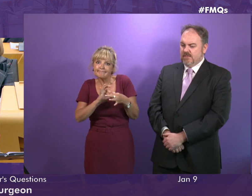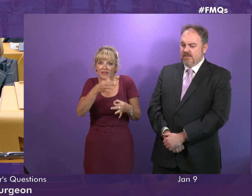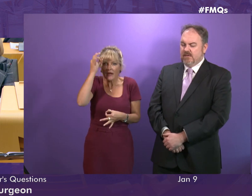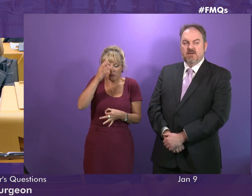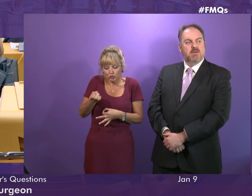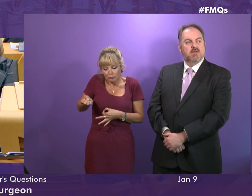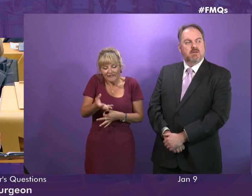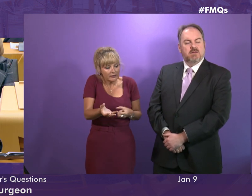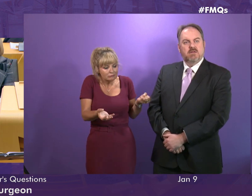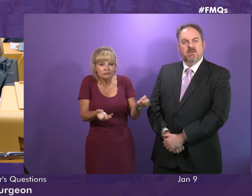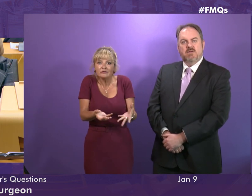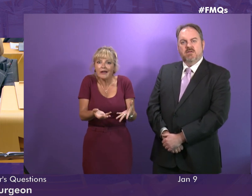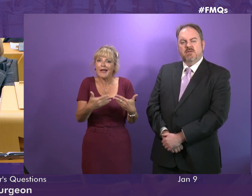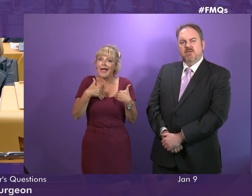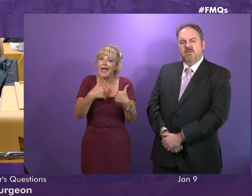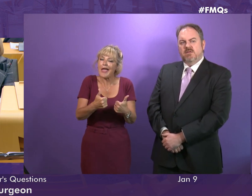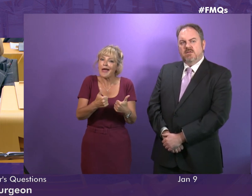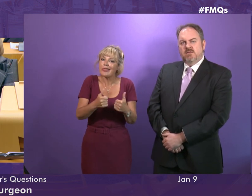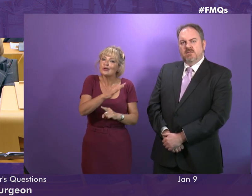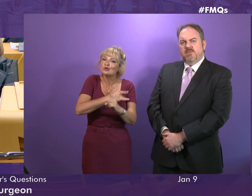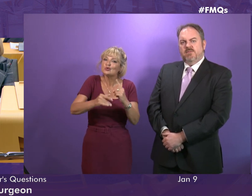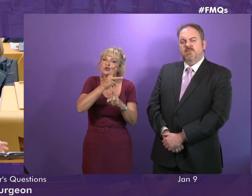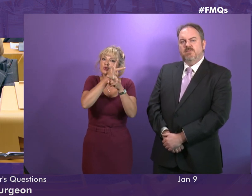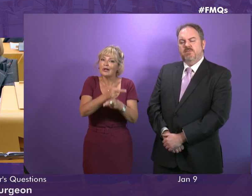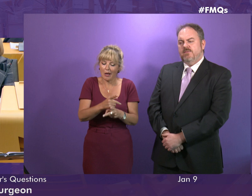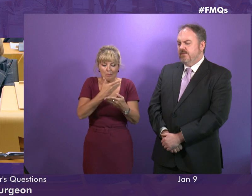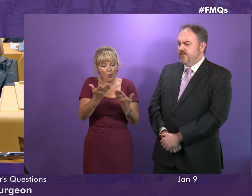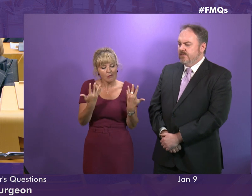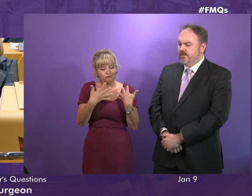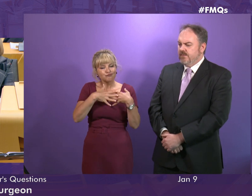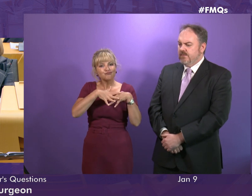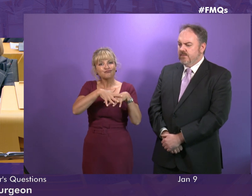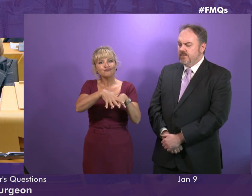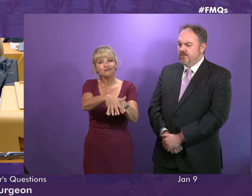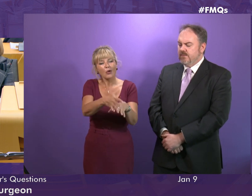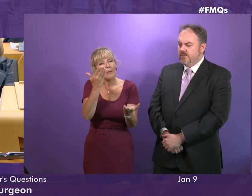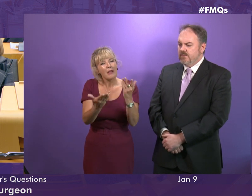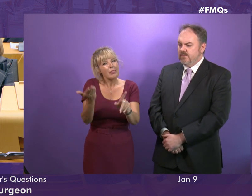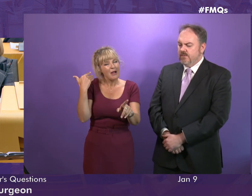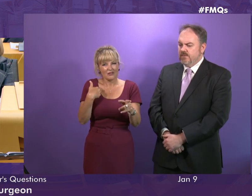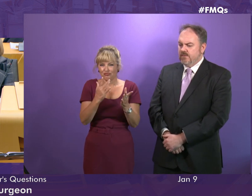of health and social care and that we do so in a more integrated way than has been the case in the past. We are also responsible for properly funding local government services,